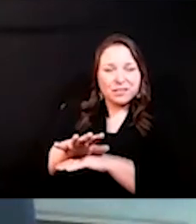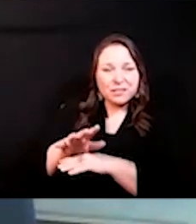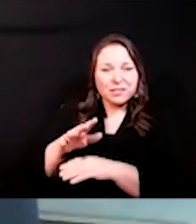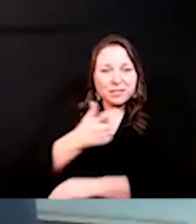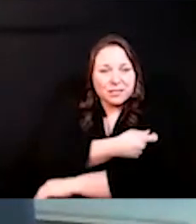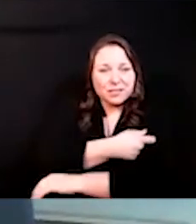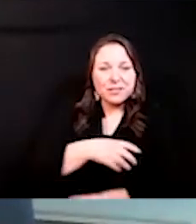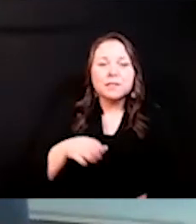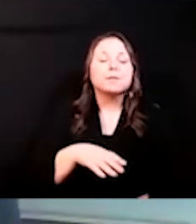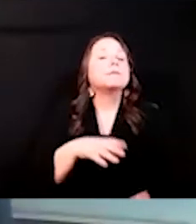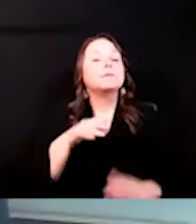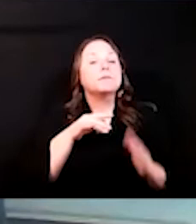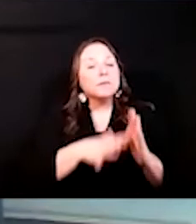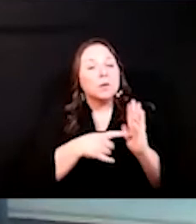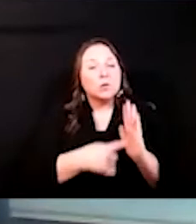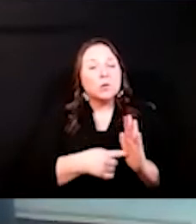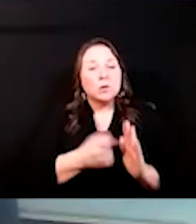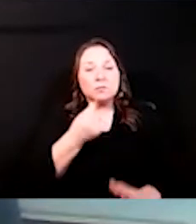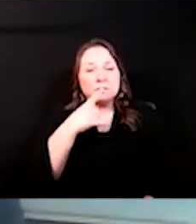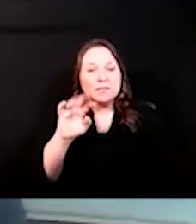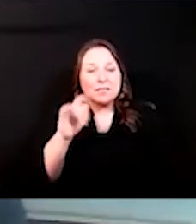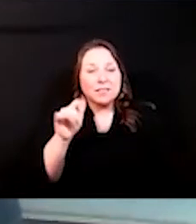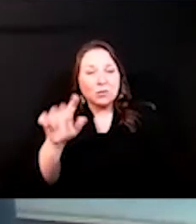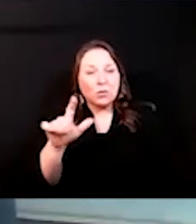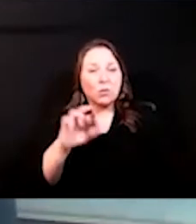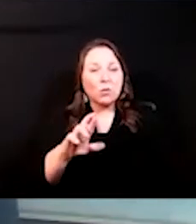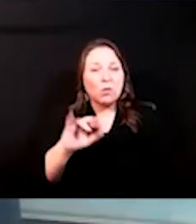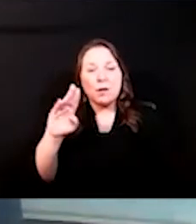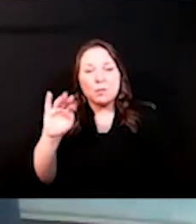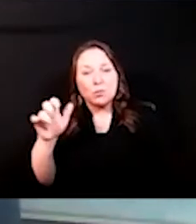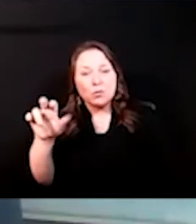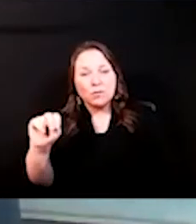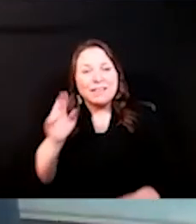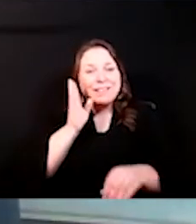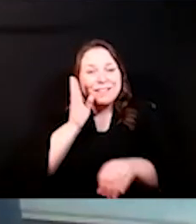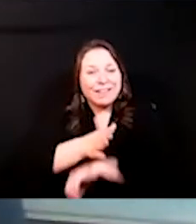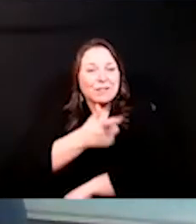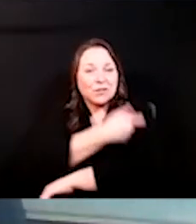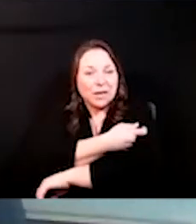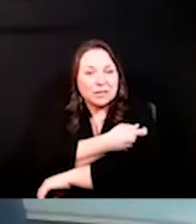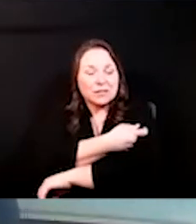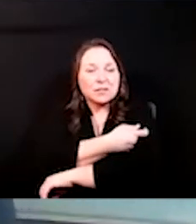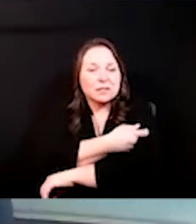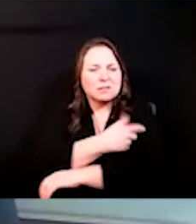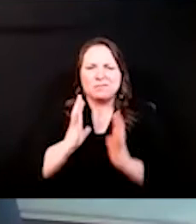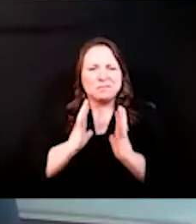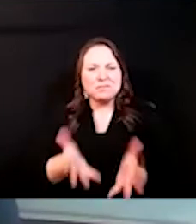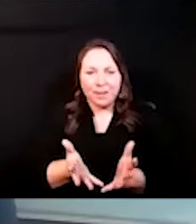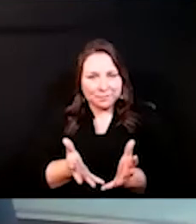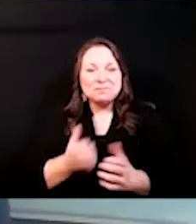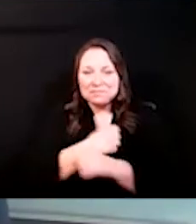» YES. STUDIES HAVE SHOWN THAT TAKING AN OVER-THE-COUNTER PAIN RELIEVER, LIKE TYLENOL OR IBUPROFEN AFTER THE VACCINE IS